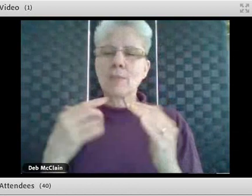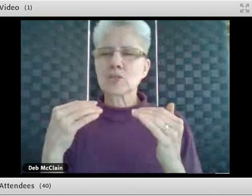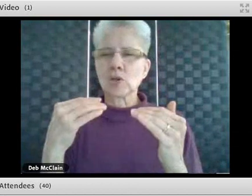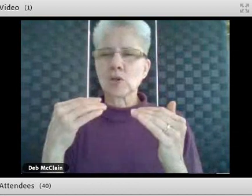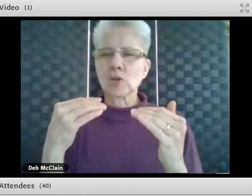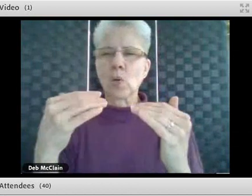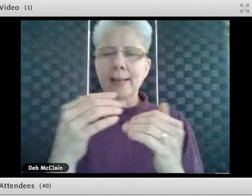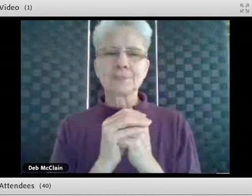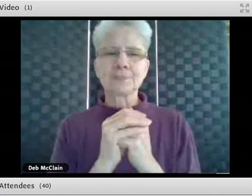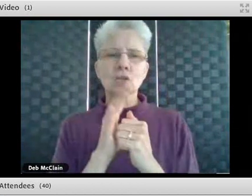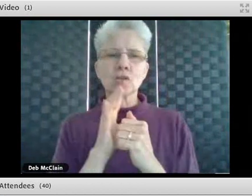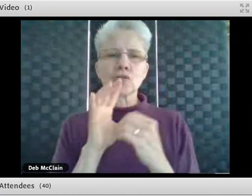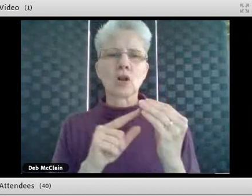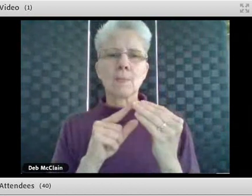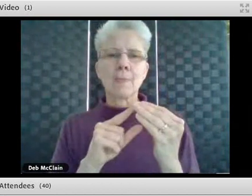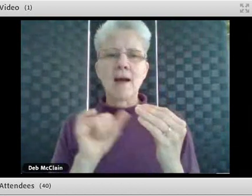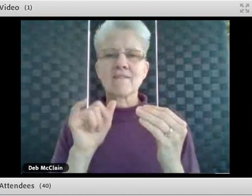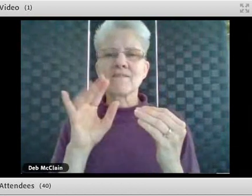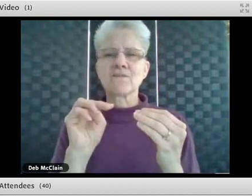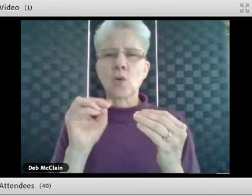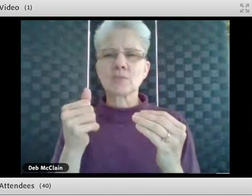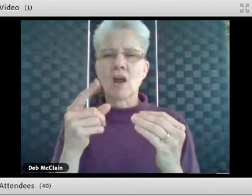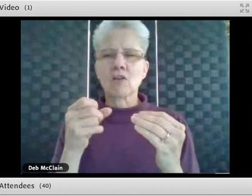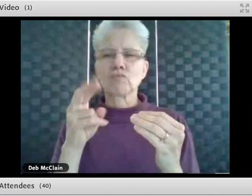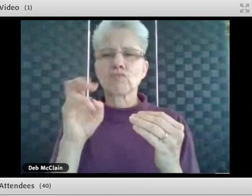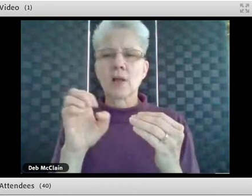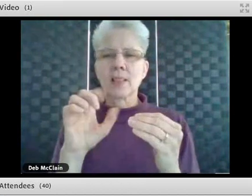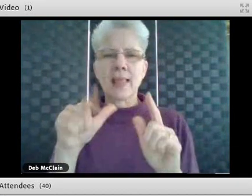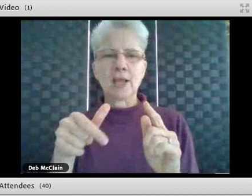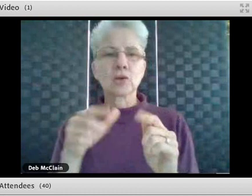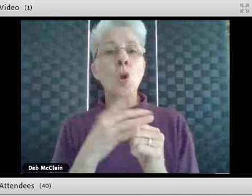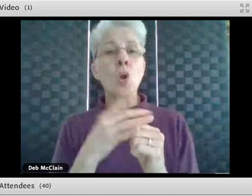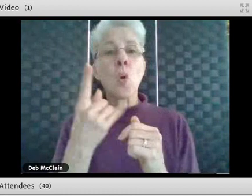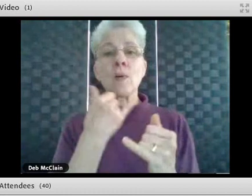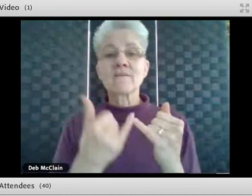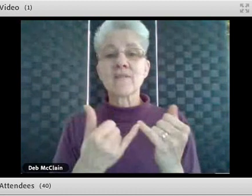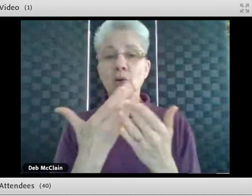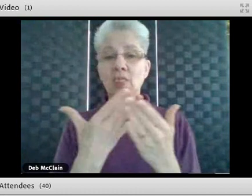We're gonna talk about form/genre later. And just one final note, and this kind of eases me